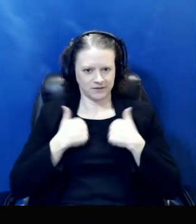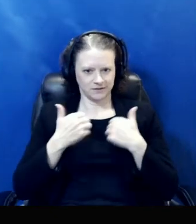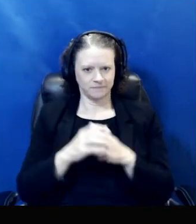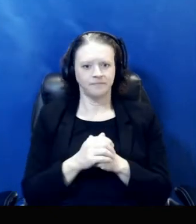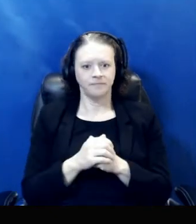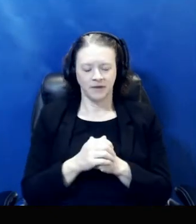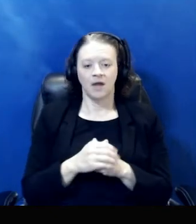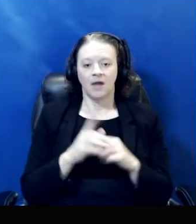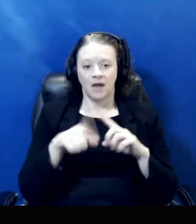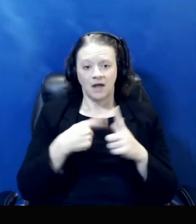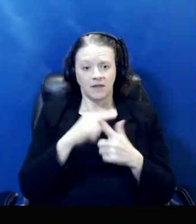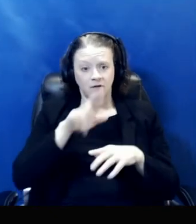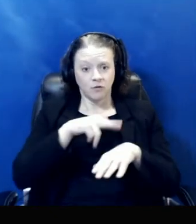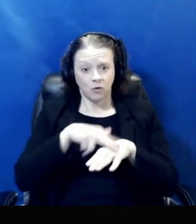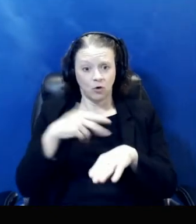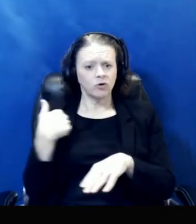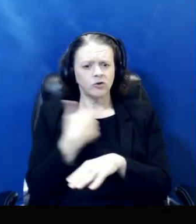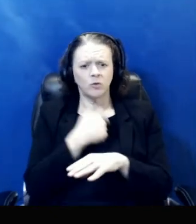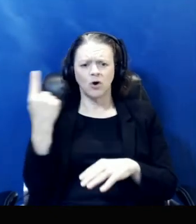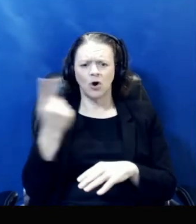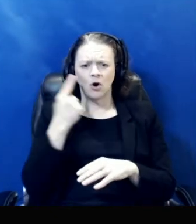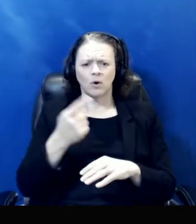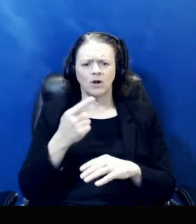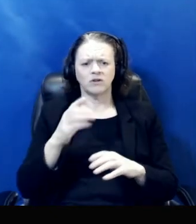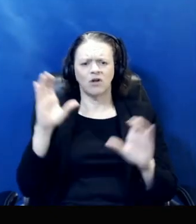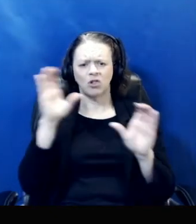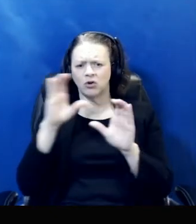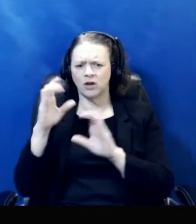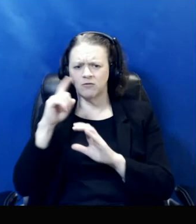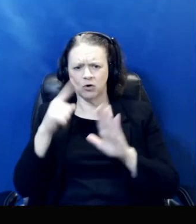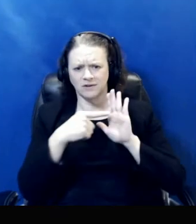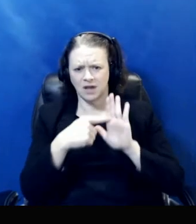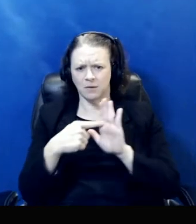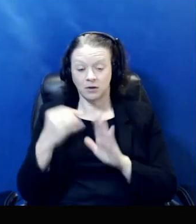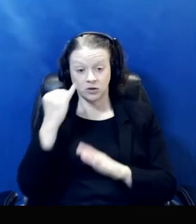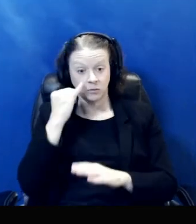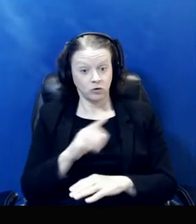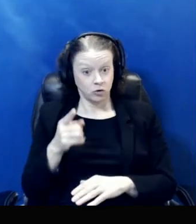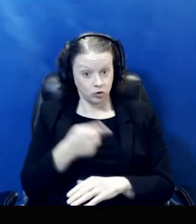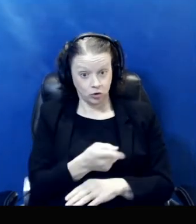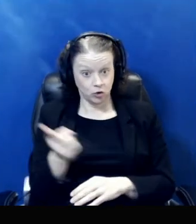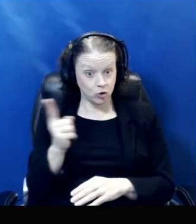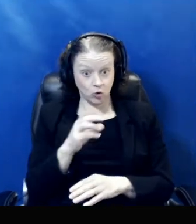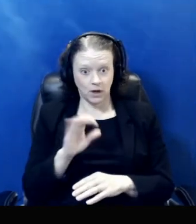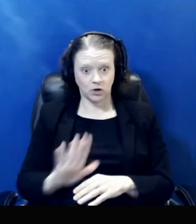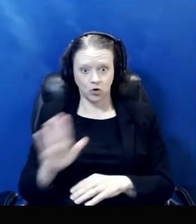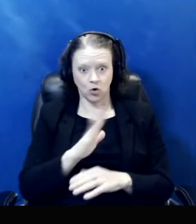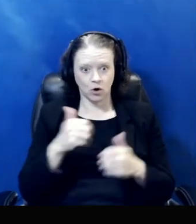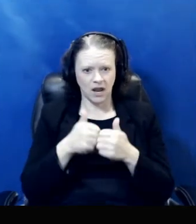examples. If you, in your game, have done something amazing and you would like to showcase your example,